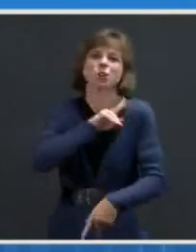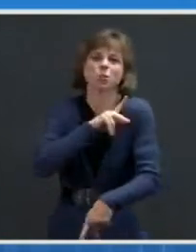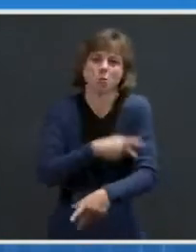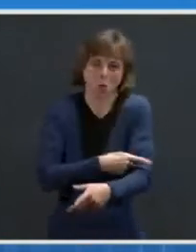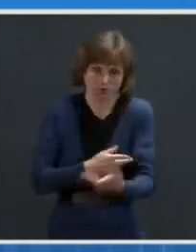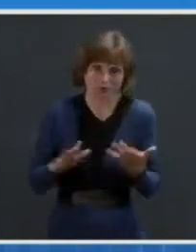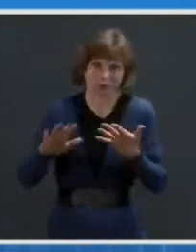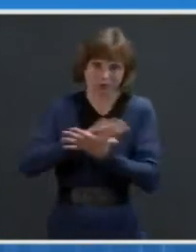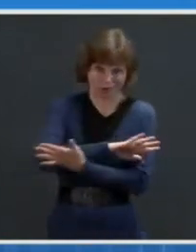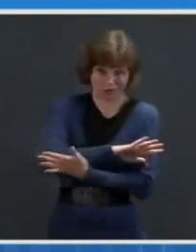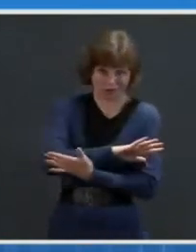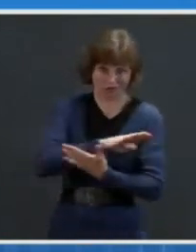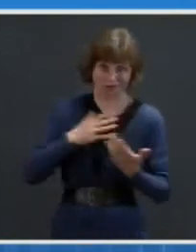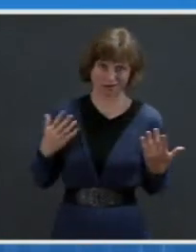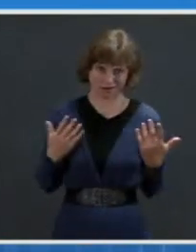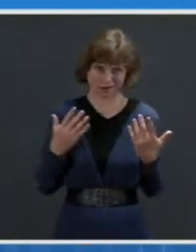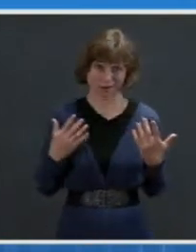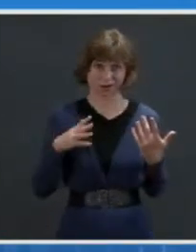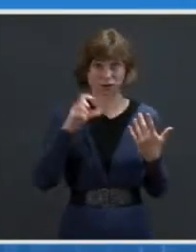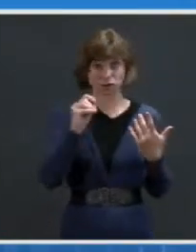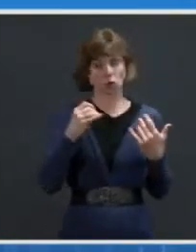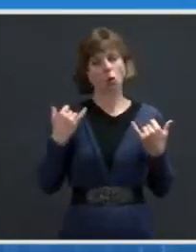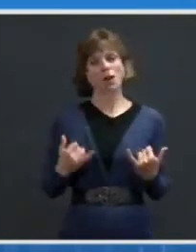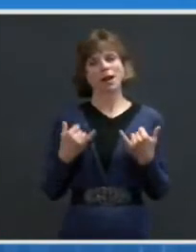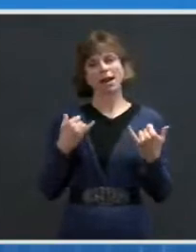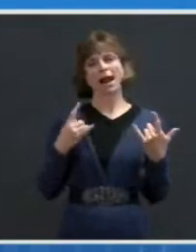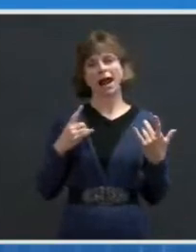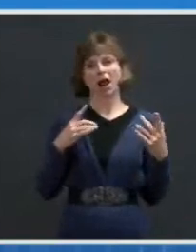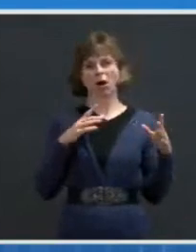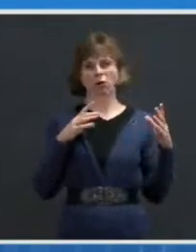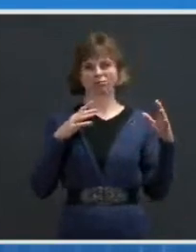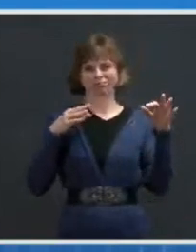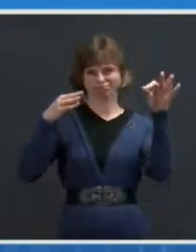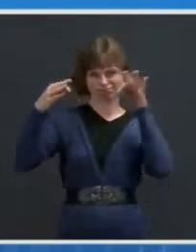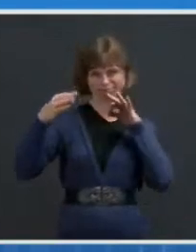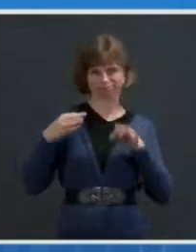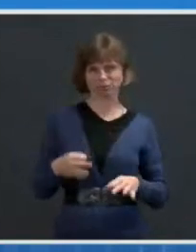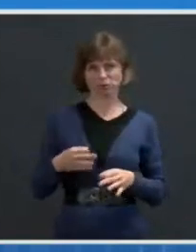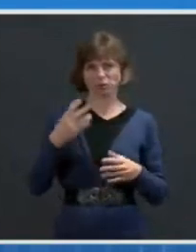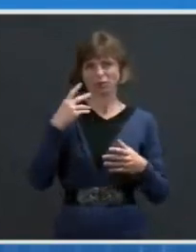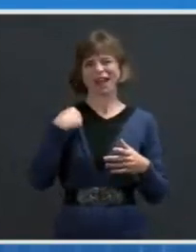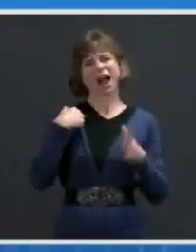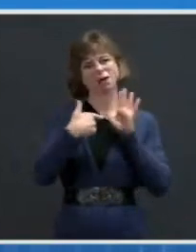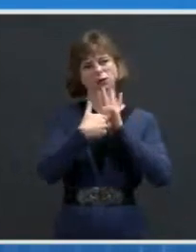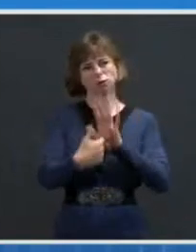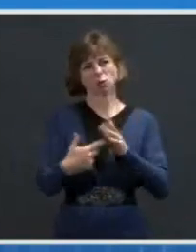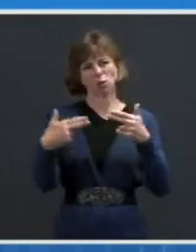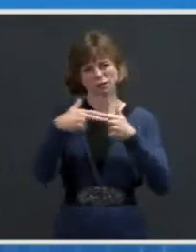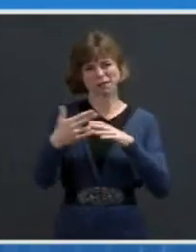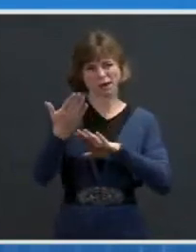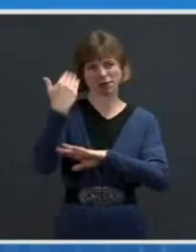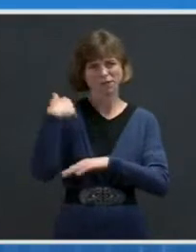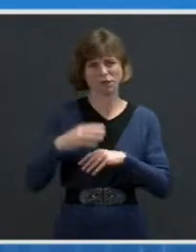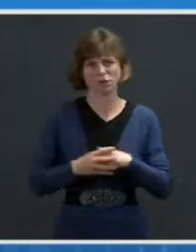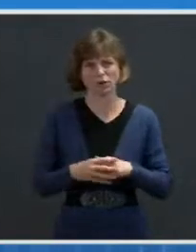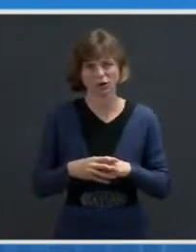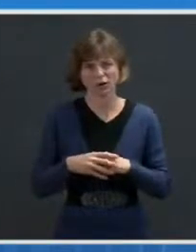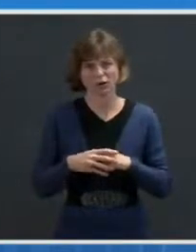THE OPPORTUNITY TO FEEL THIS IS THE ACTUAL VIRUS THAT IS SEEING WHEN IT IS NOT. IT IS THE PROTEIN. NEXT SLIDE.